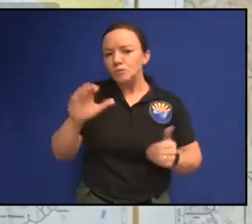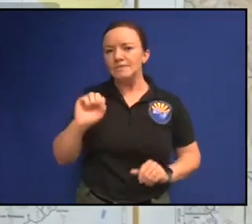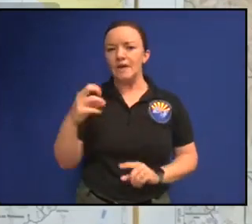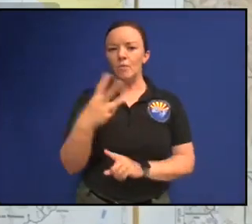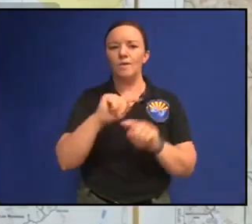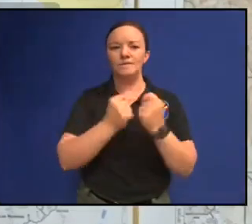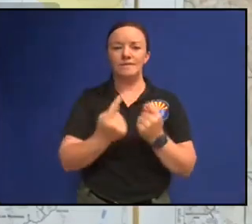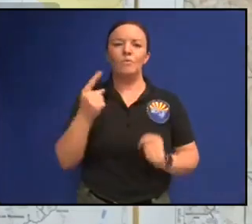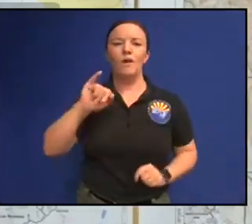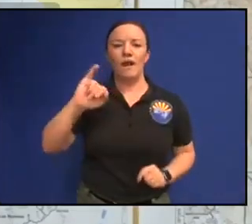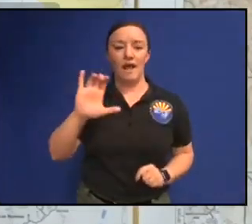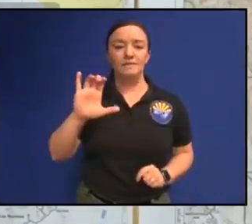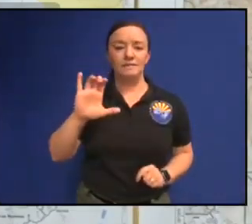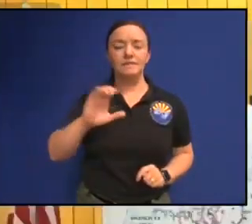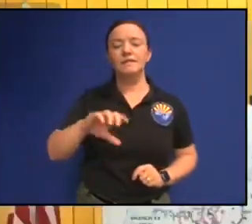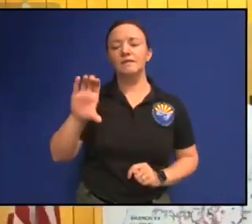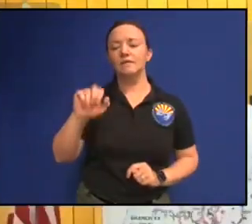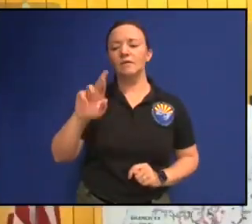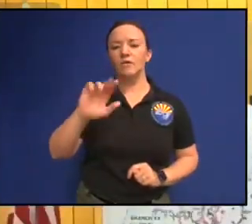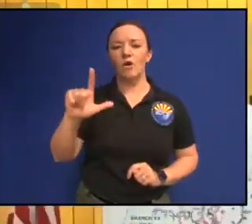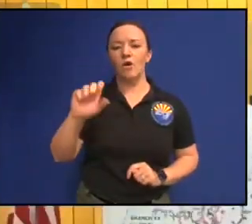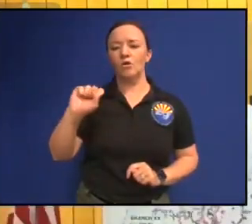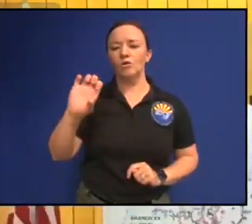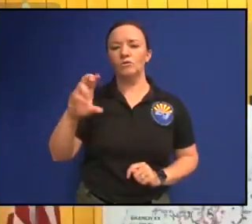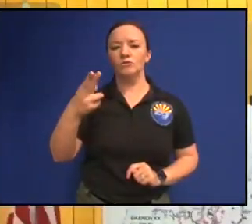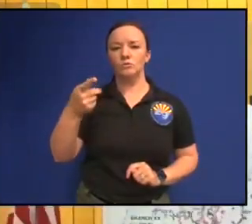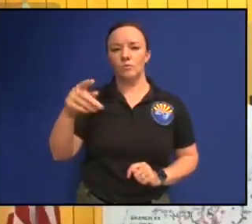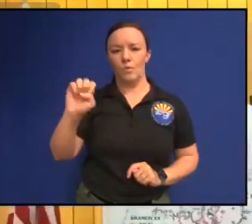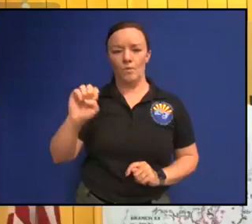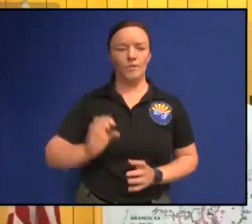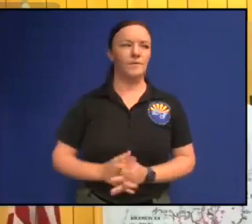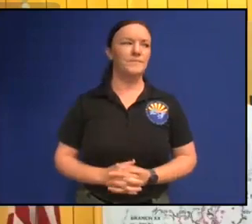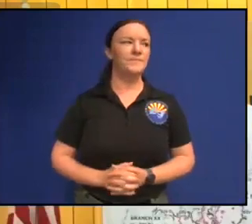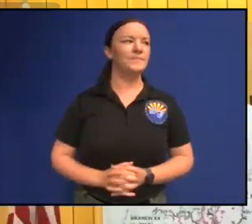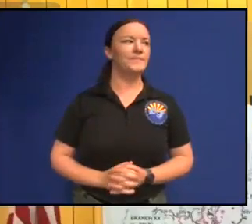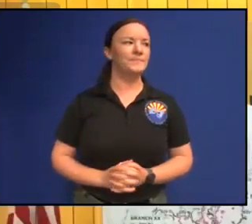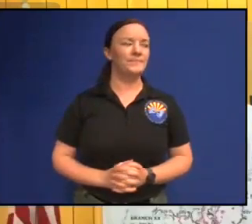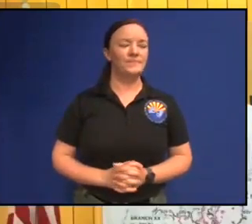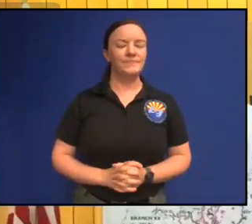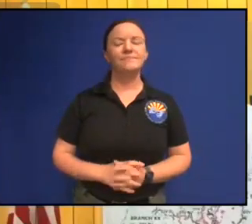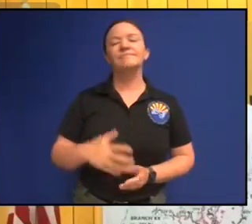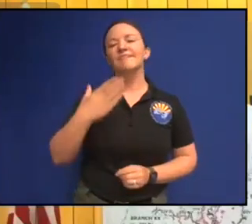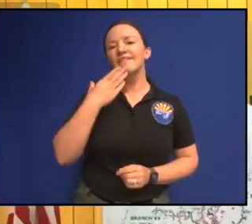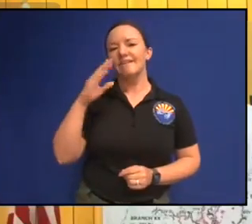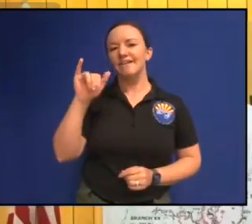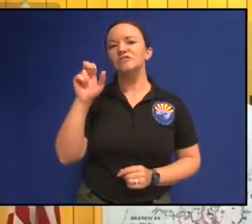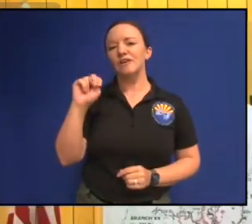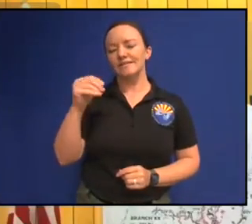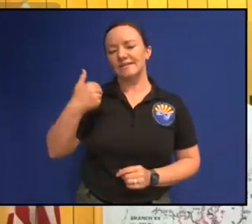1, CARL SCHWOPE, AGAIN. THANKS, JASON. CARL SCHWOPE, IC WITH TEAM 1.